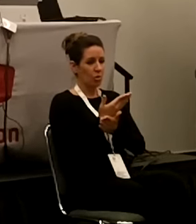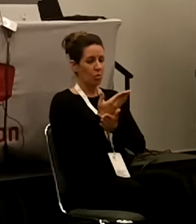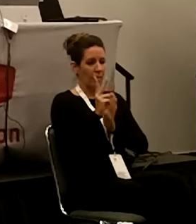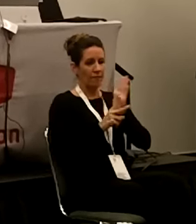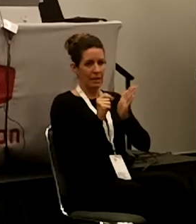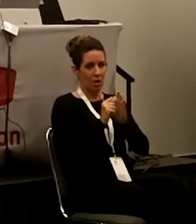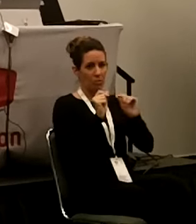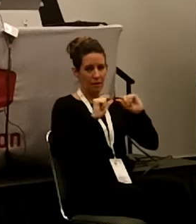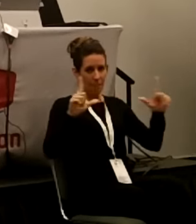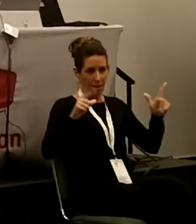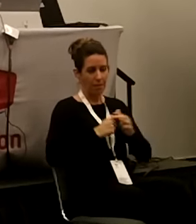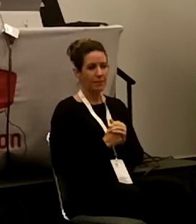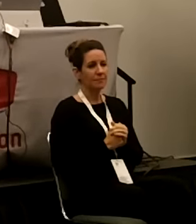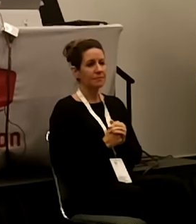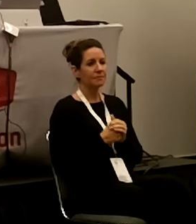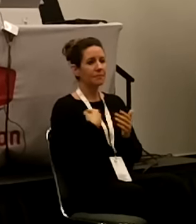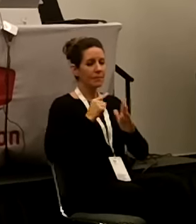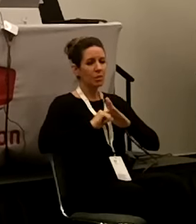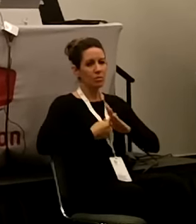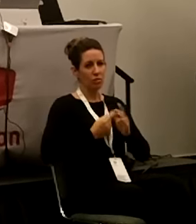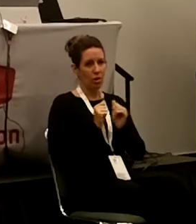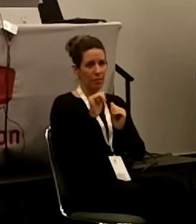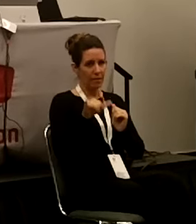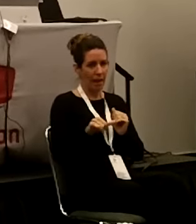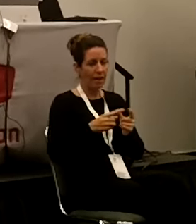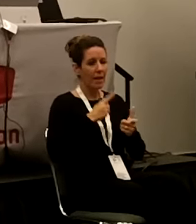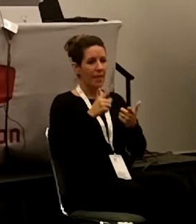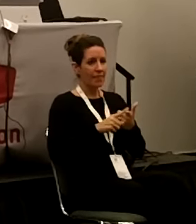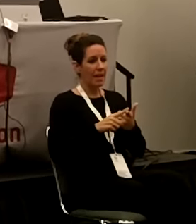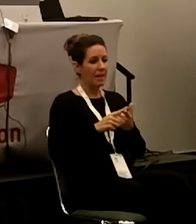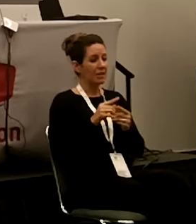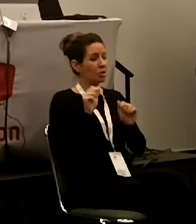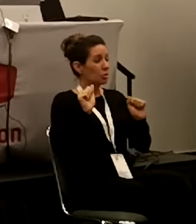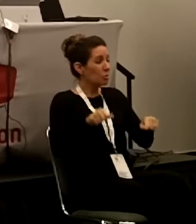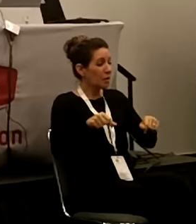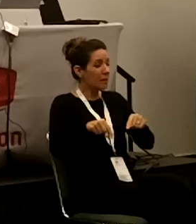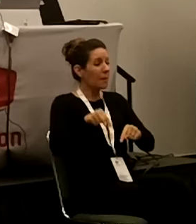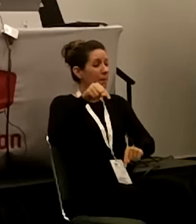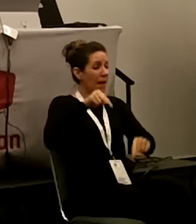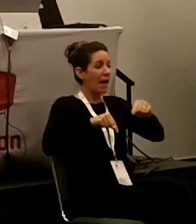So yeah, I would start with that, and then, either backtrack to do all of them as you go